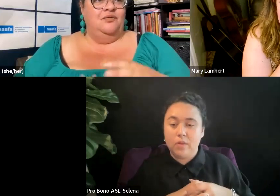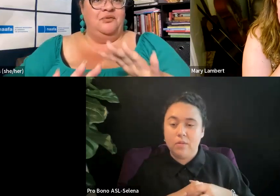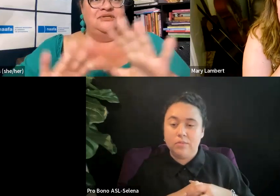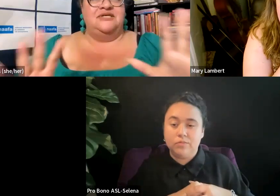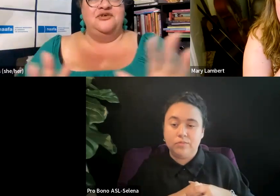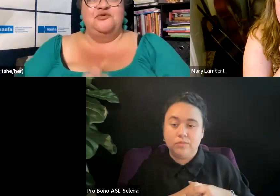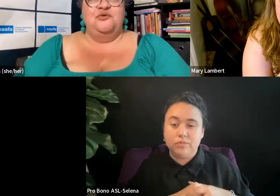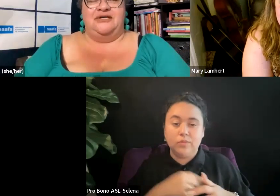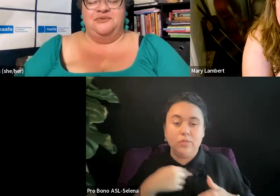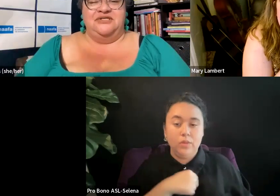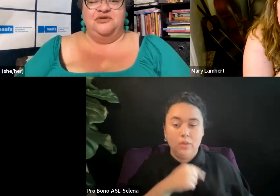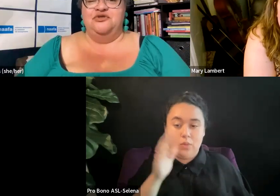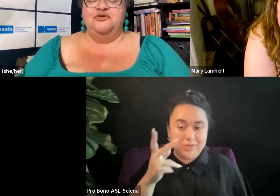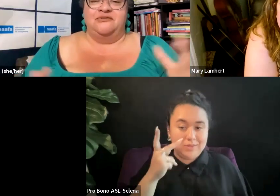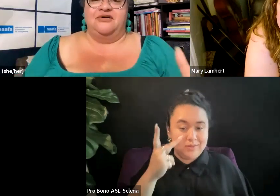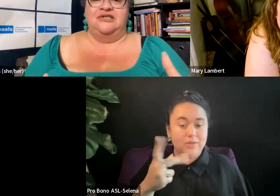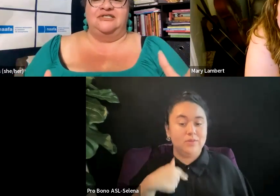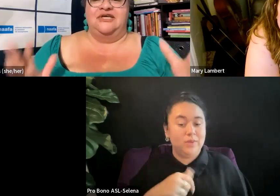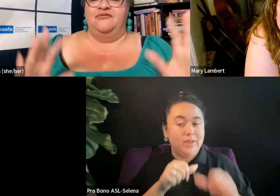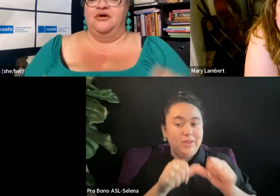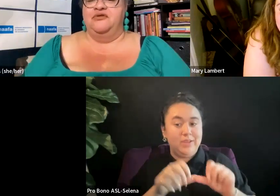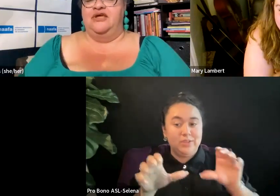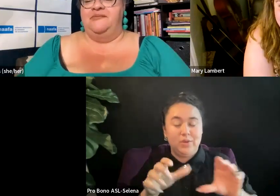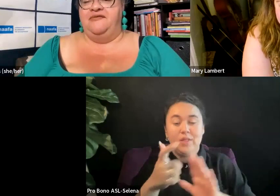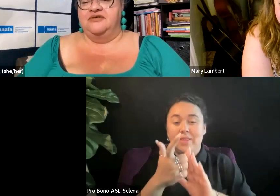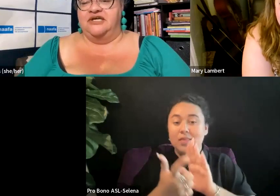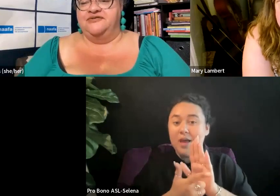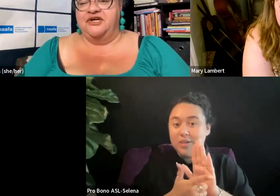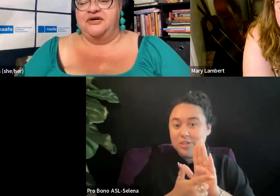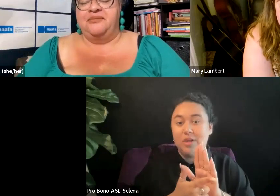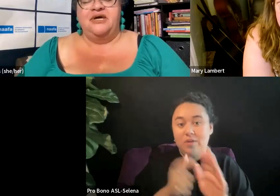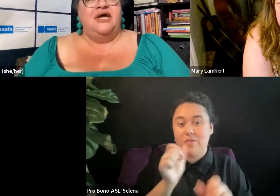we will see you as we continue to do some of our legislative work through the Campaign for Size Freedom.